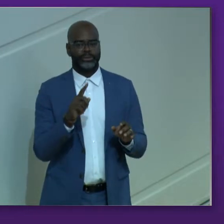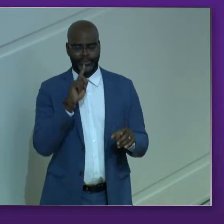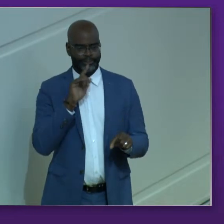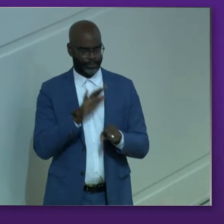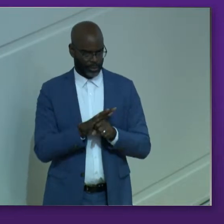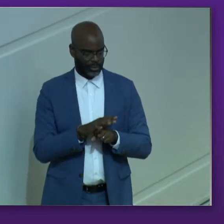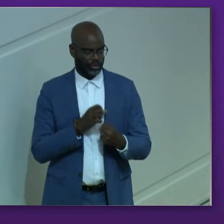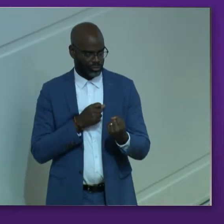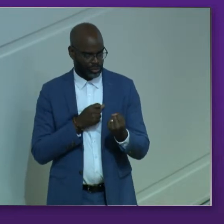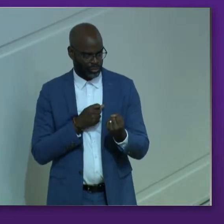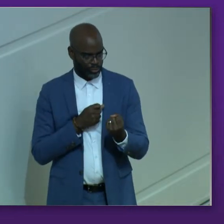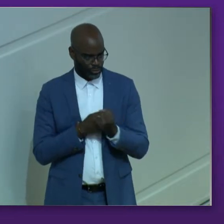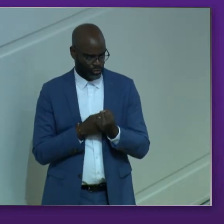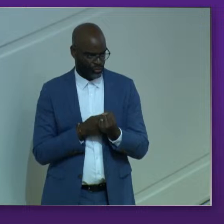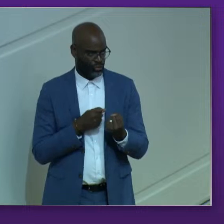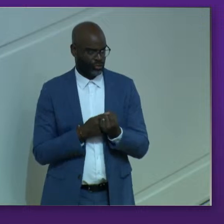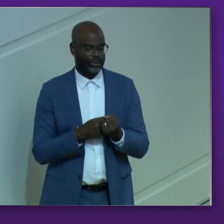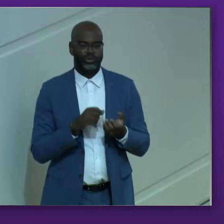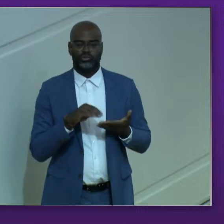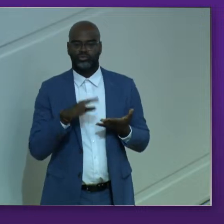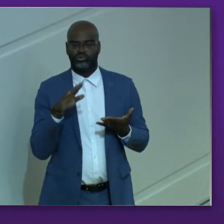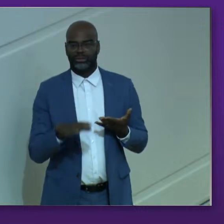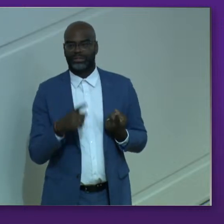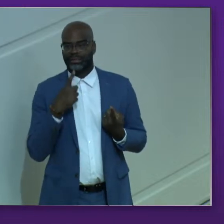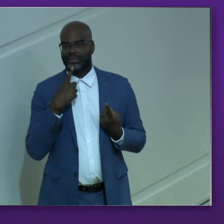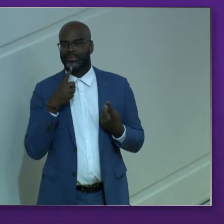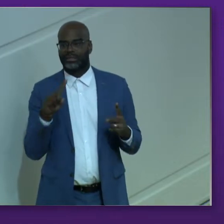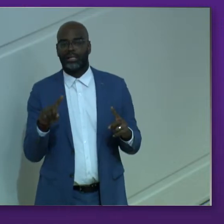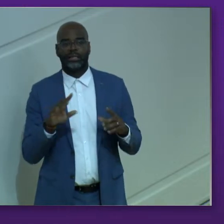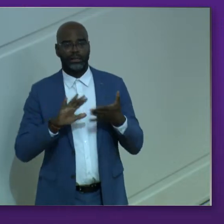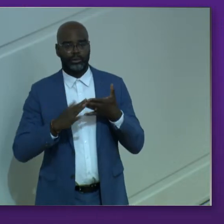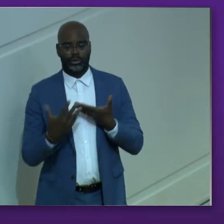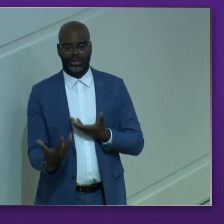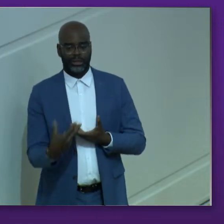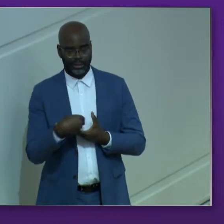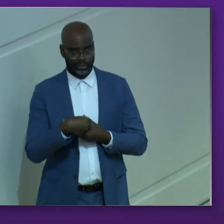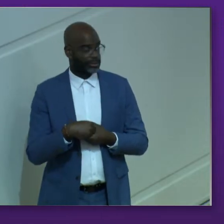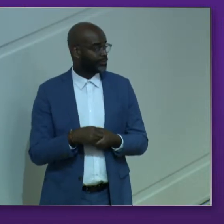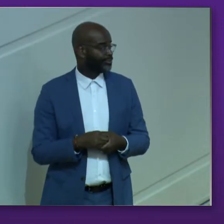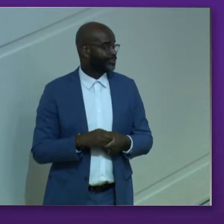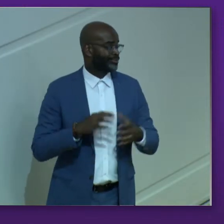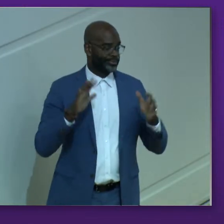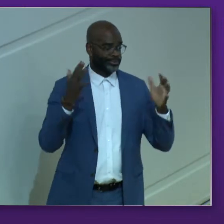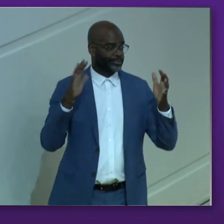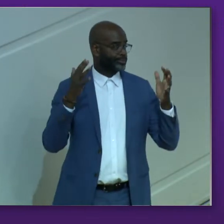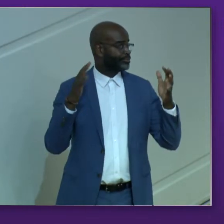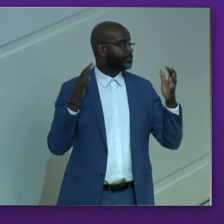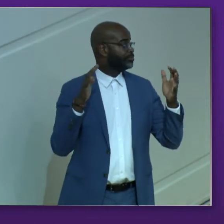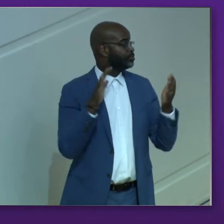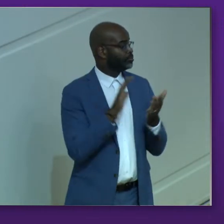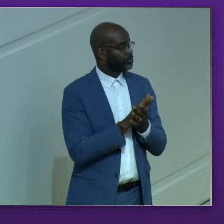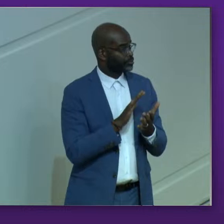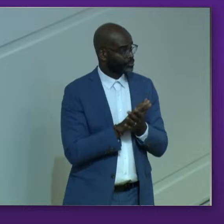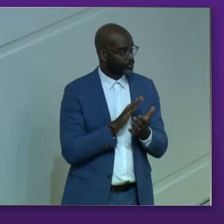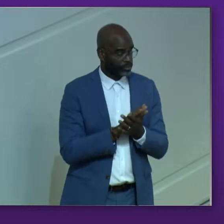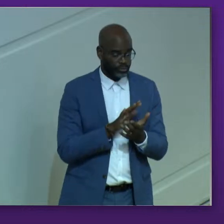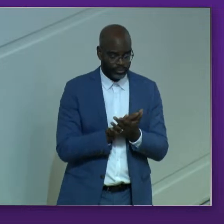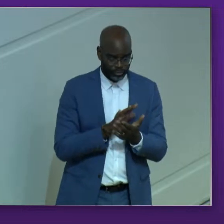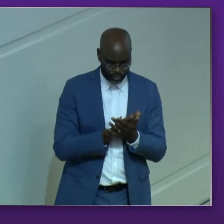RECRUITMENT EFFORTS FOR WORKFORCE DEVELOPMENT COURSES DEMONSTRATE HIS DEDICATION TO